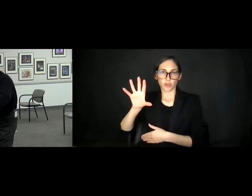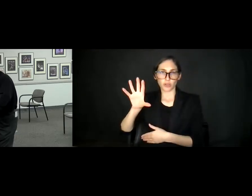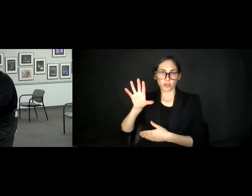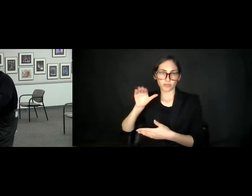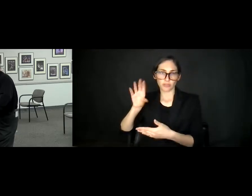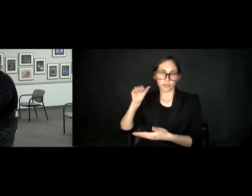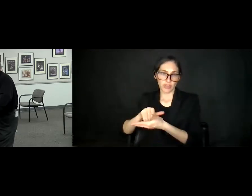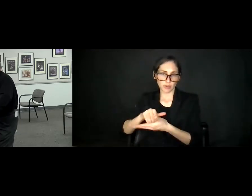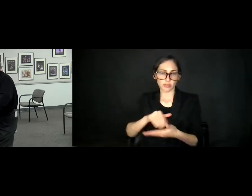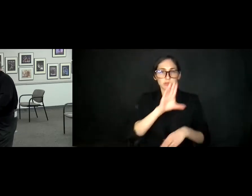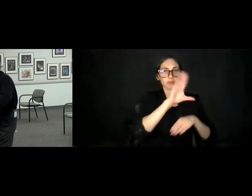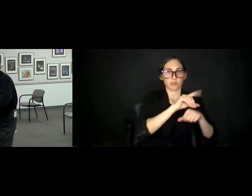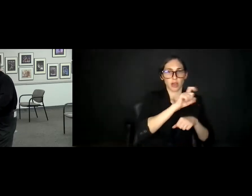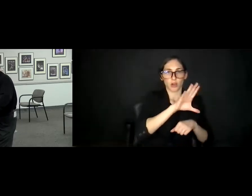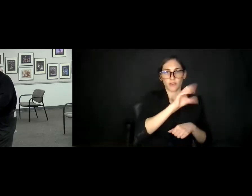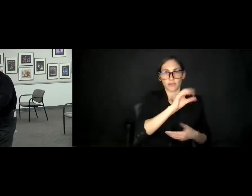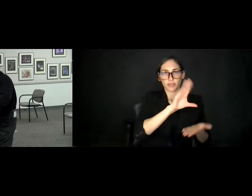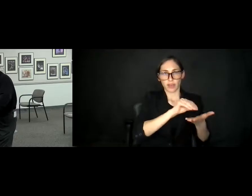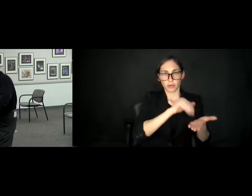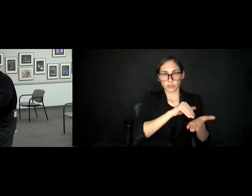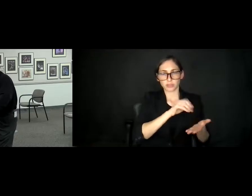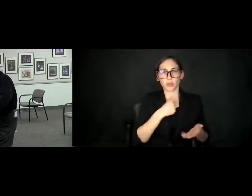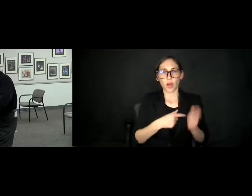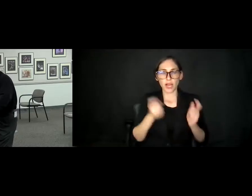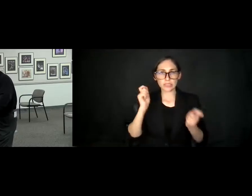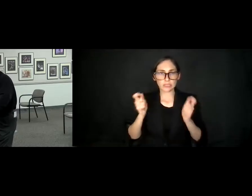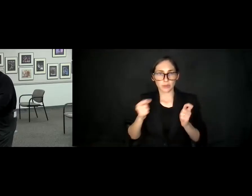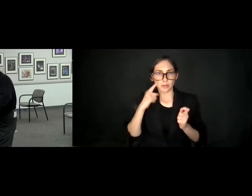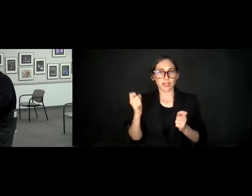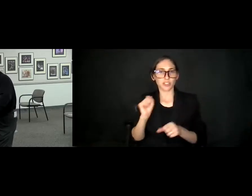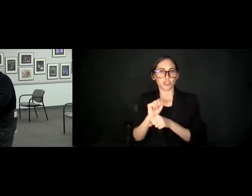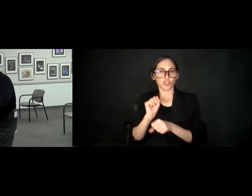and these were things where I was adjusting because now jobs are closing down.